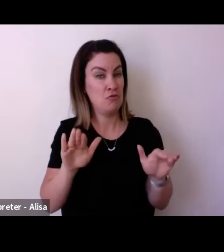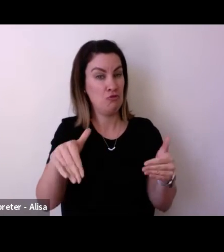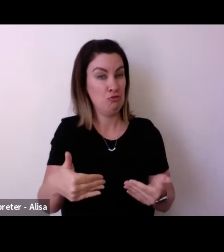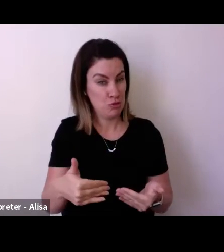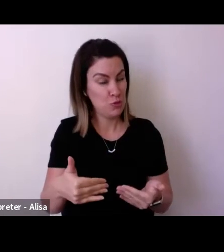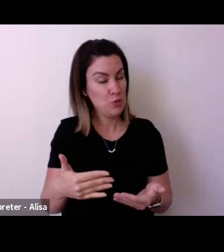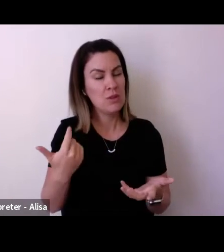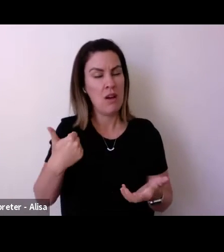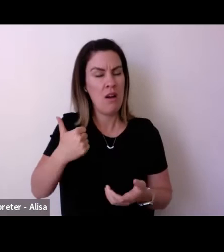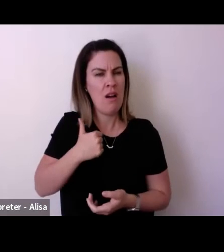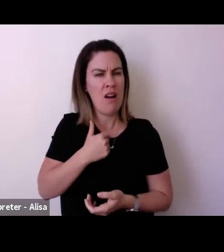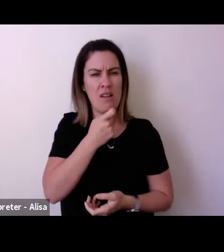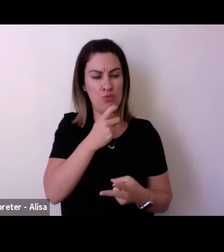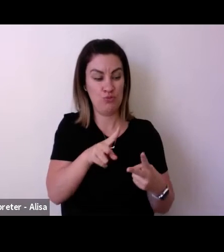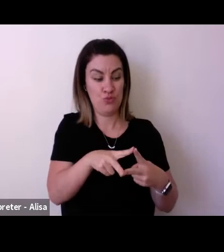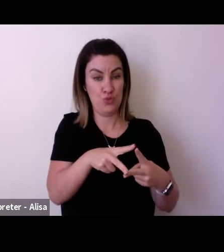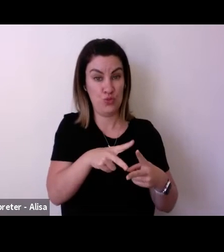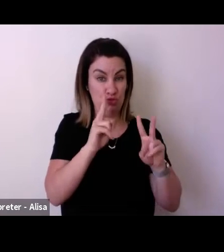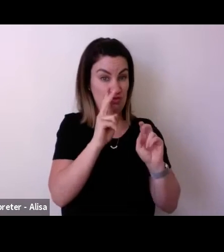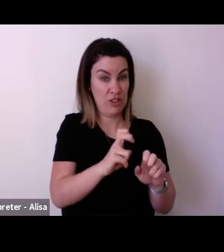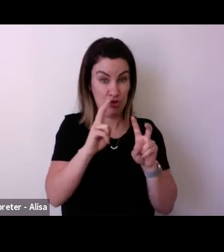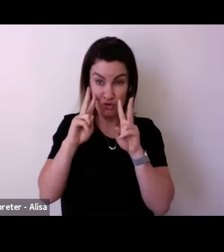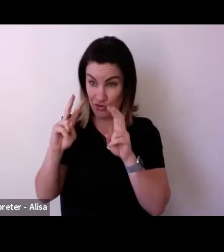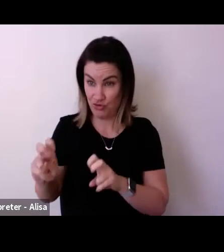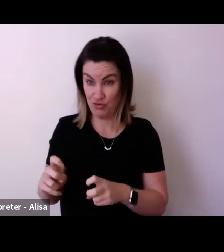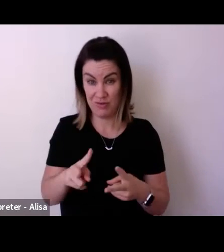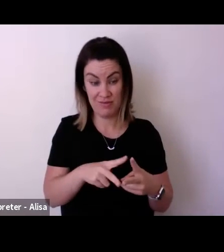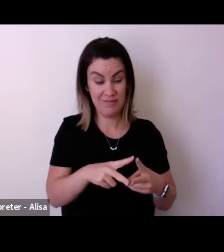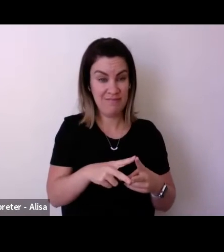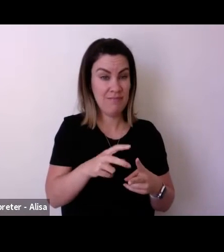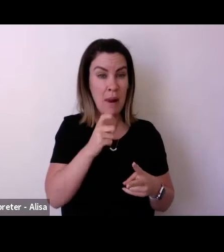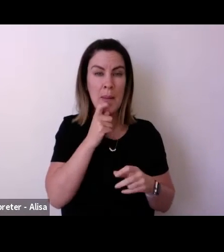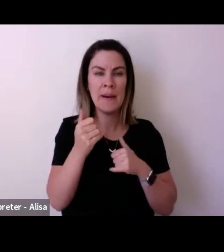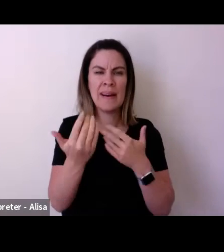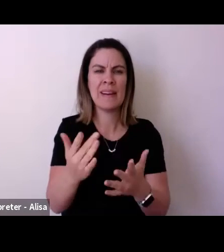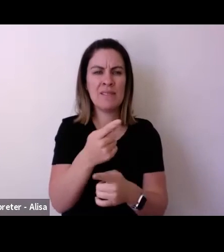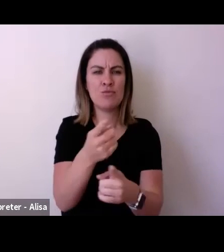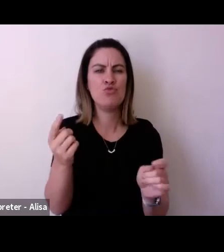let also point the way and also point the challenge.